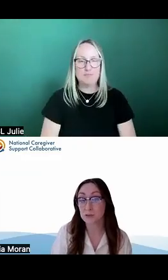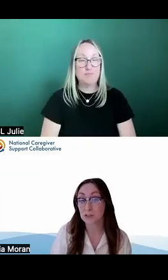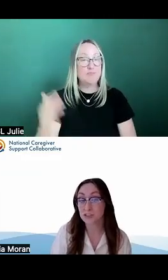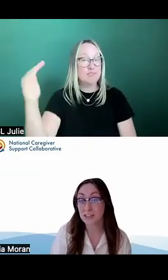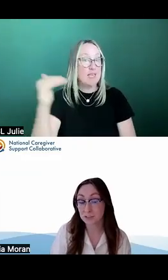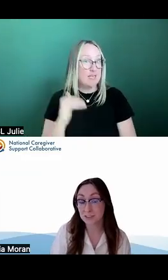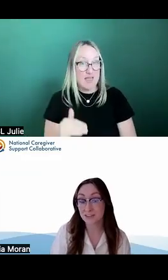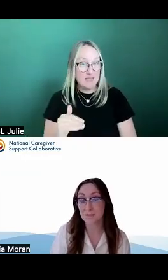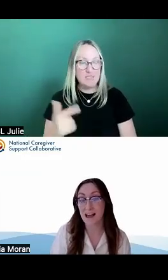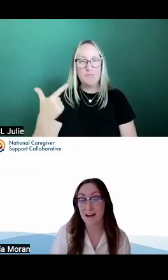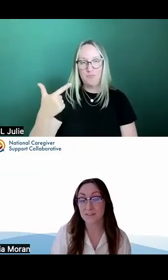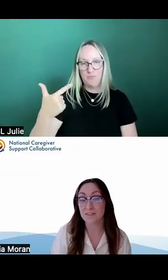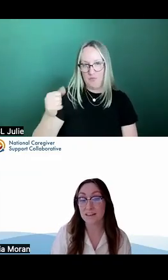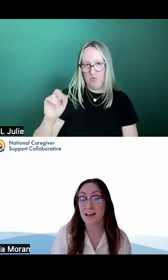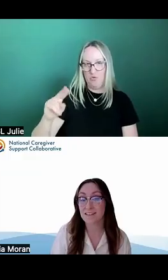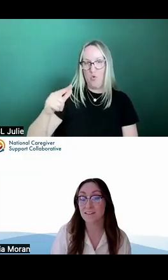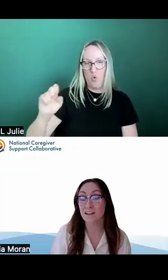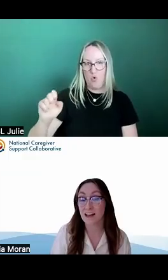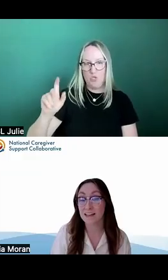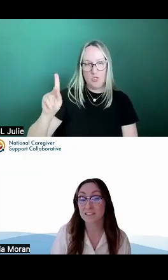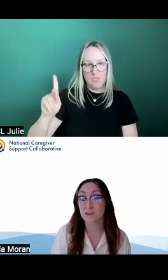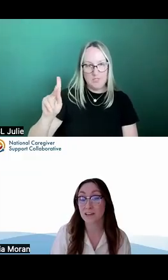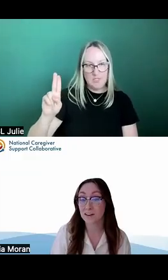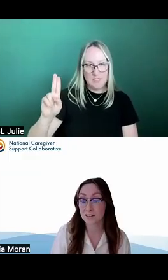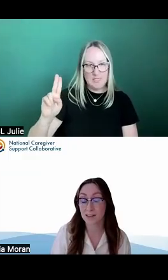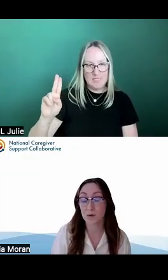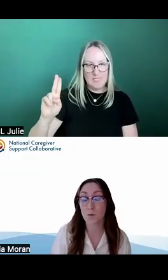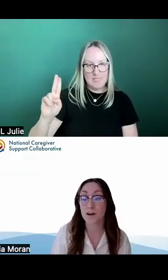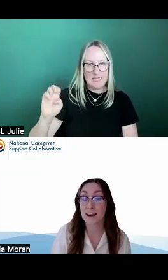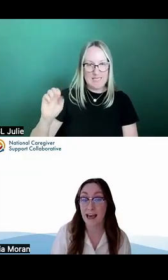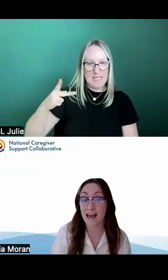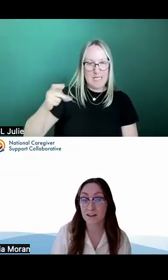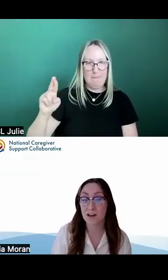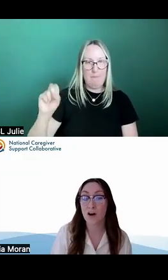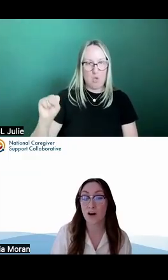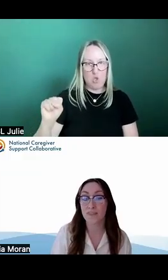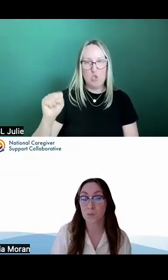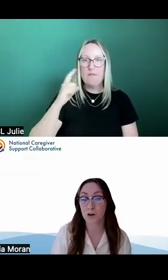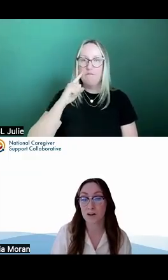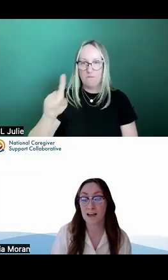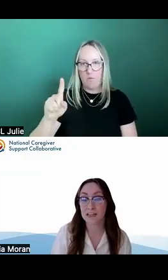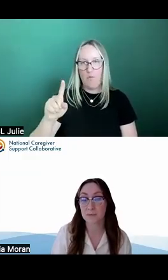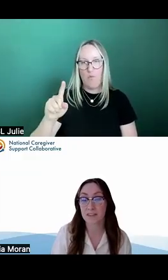George Kueppers on behalf of the National Alliance for Caregiving or NAC on their work aligned with